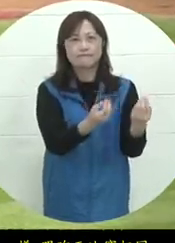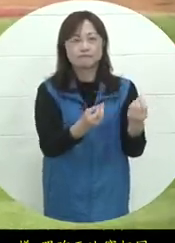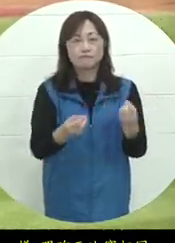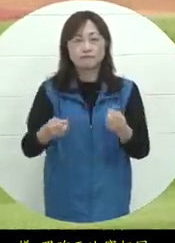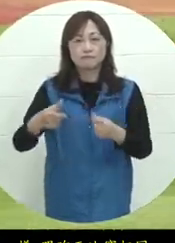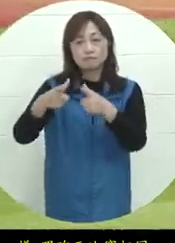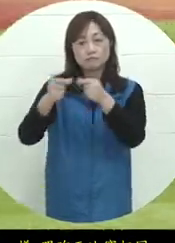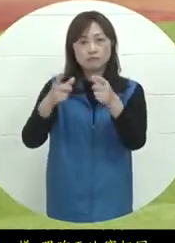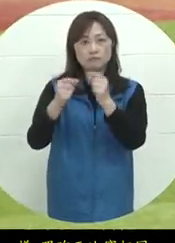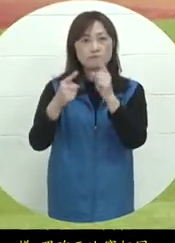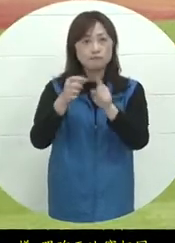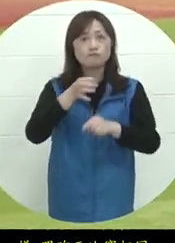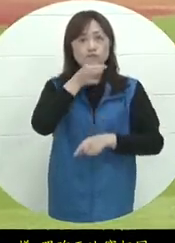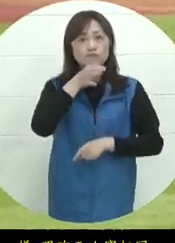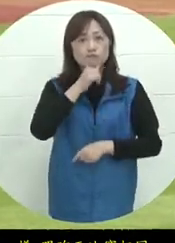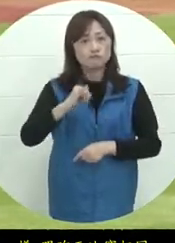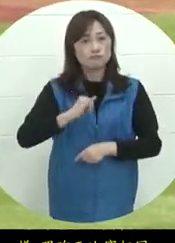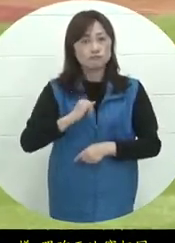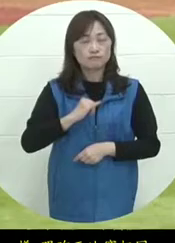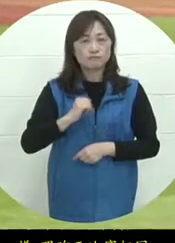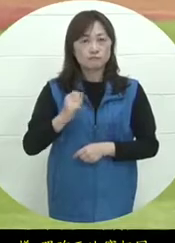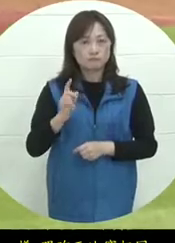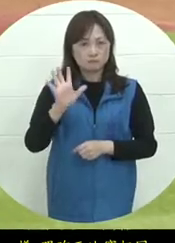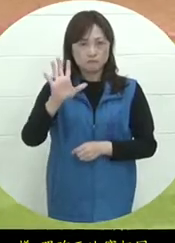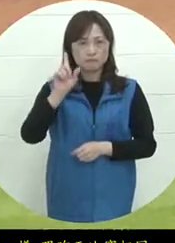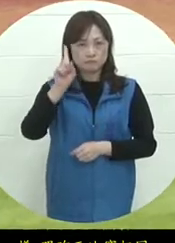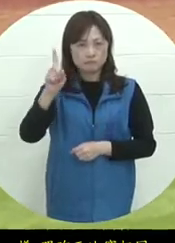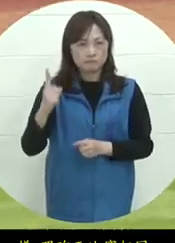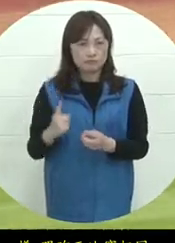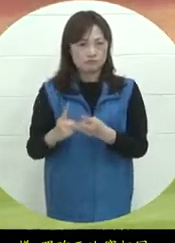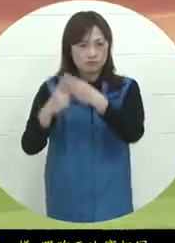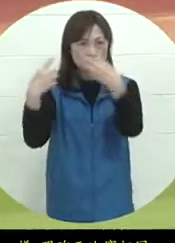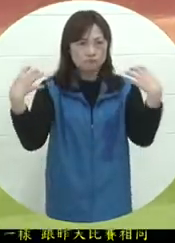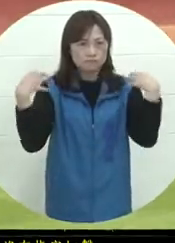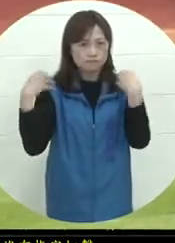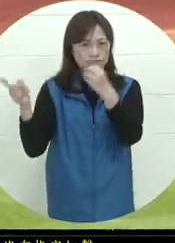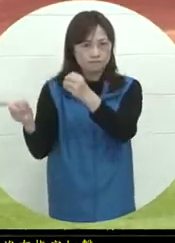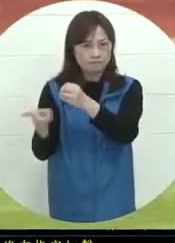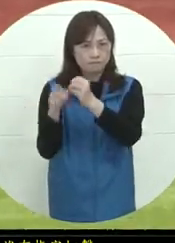Each one has a dedicated offensive player , such as a defensive player.